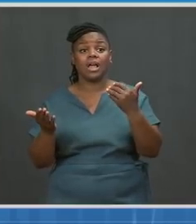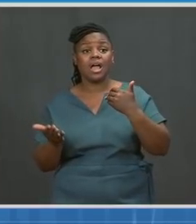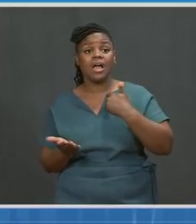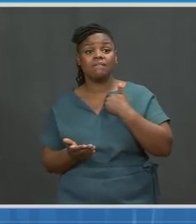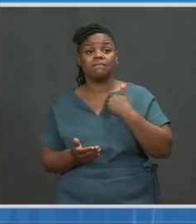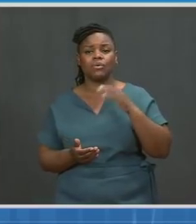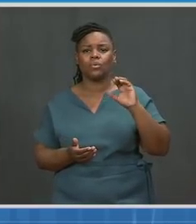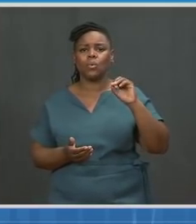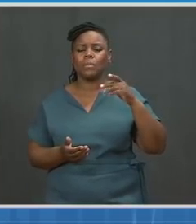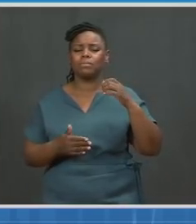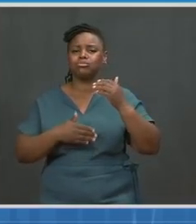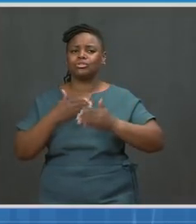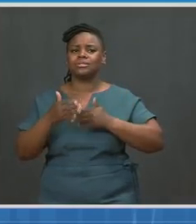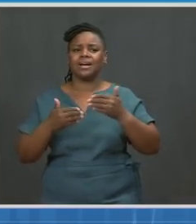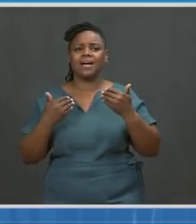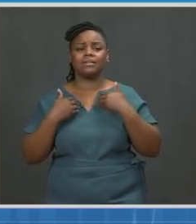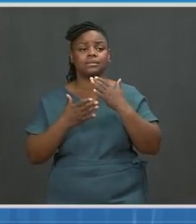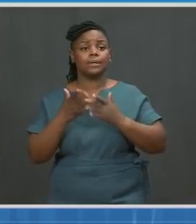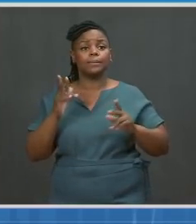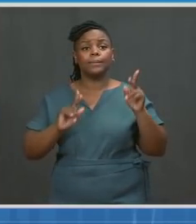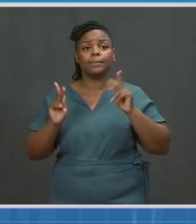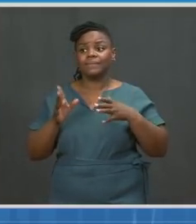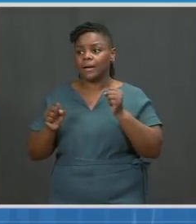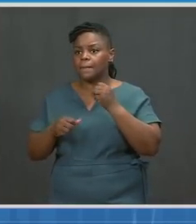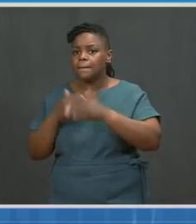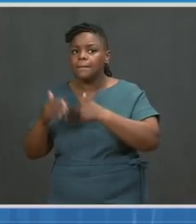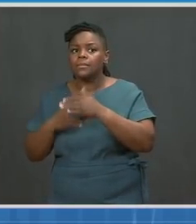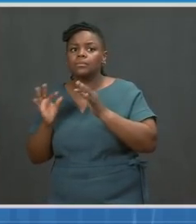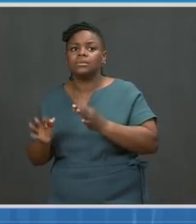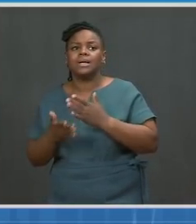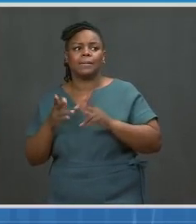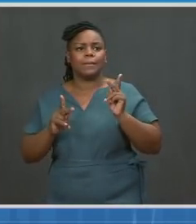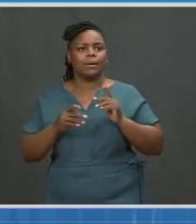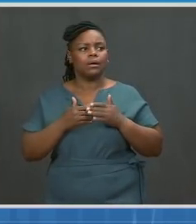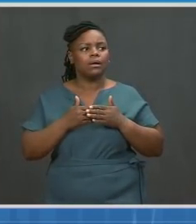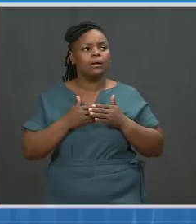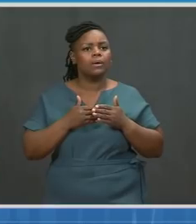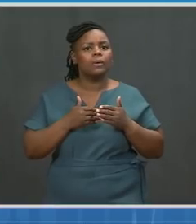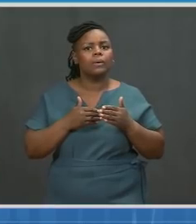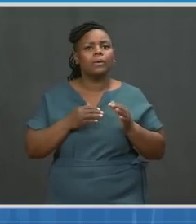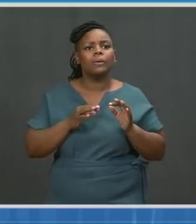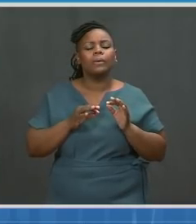some people take a little bit more time to decide. I think it's important that we respect everybody's decision-making process.